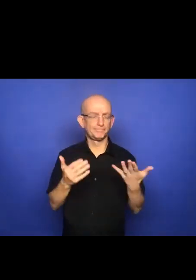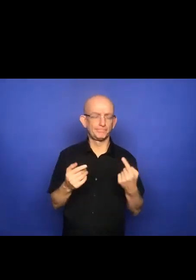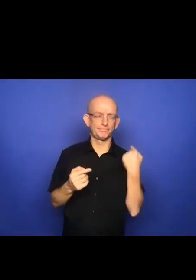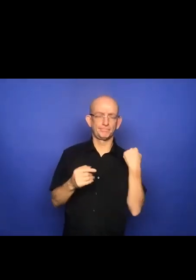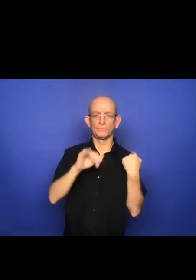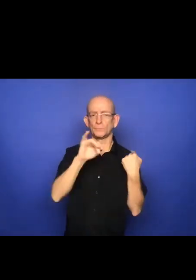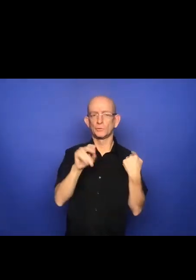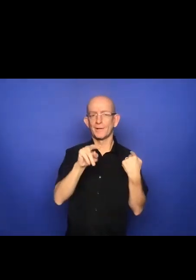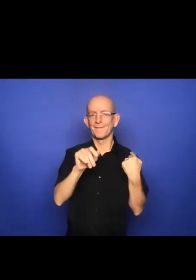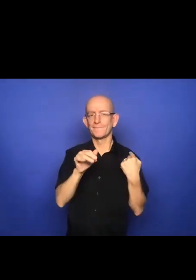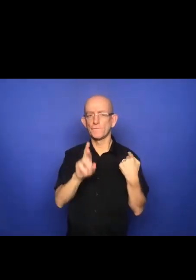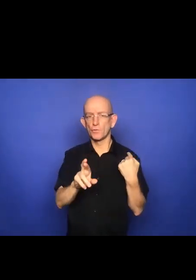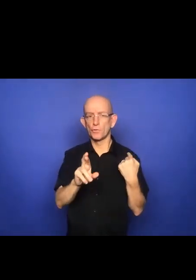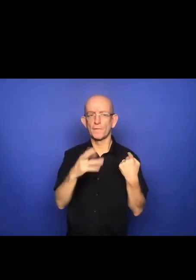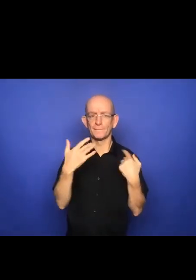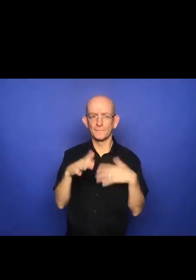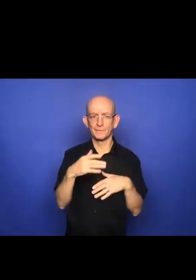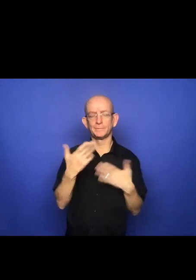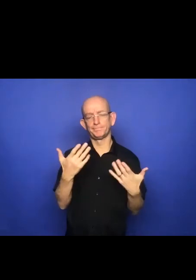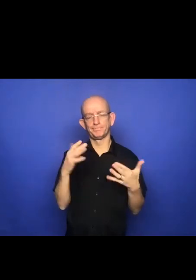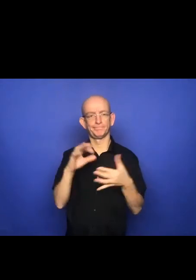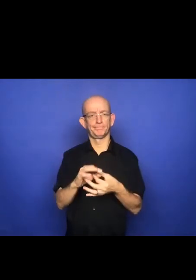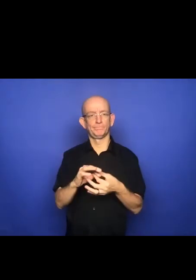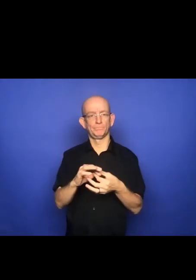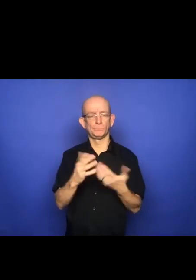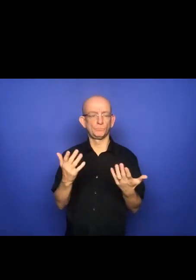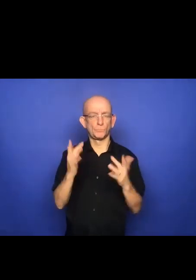you, and that very much reflecting on what Jennifer said, right, on the